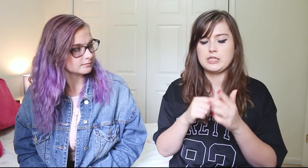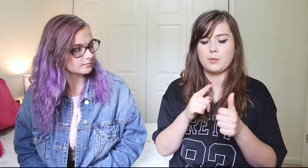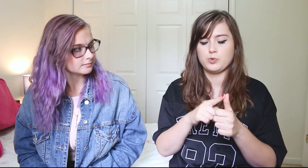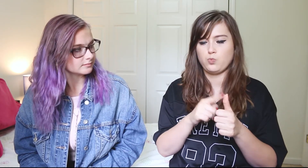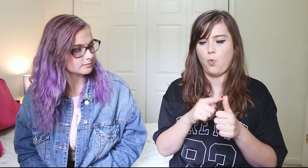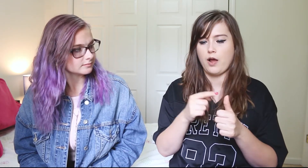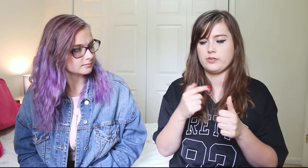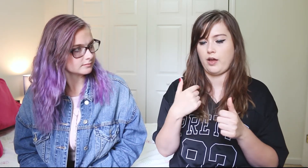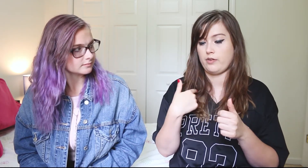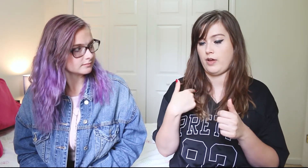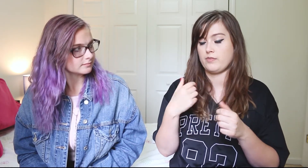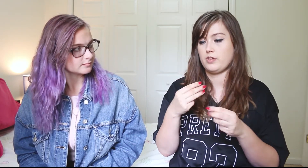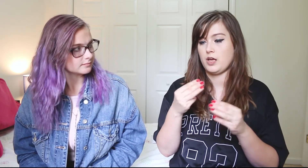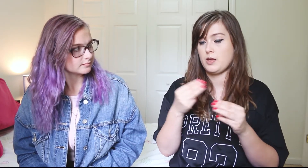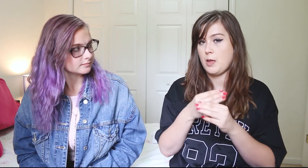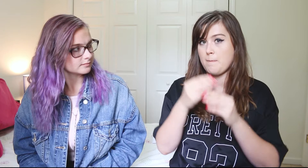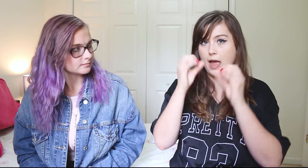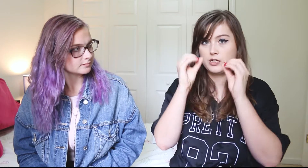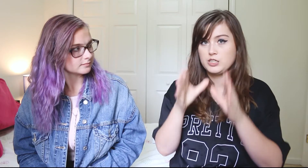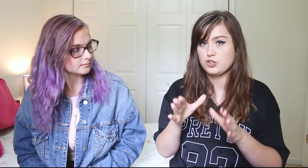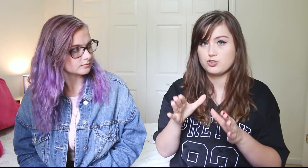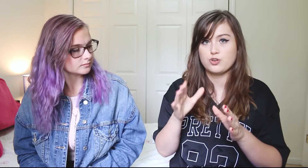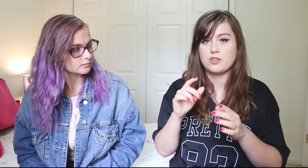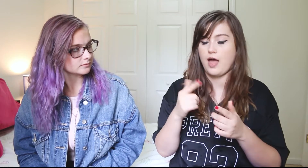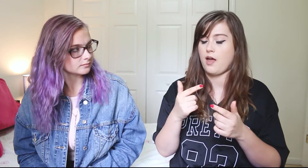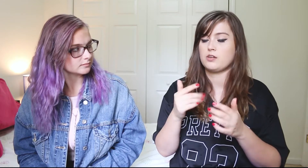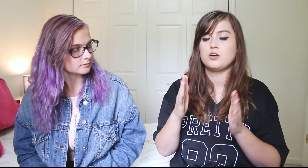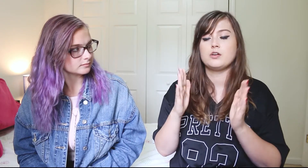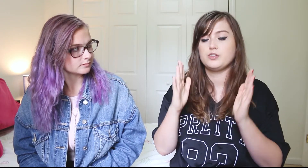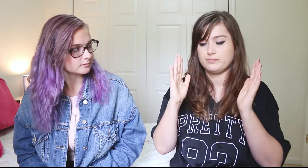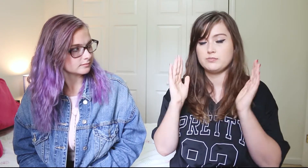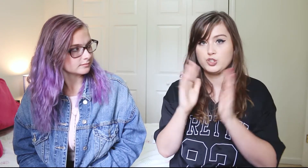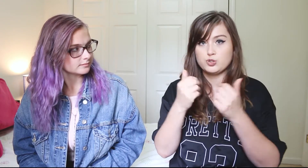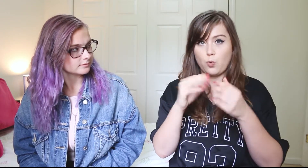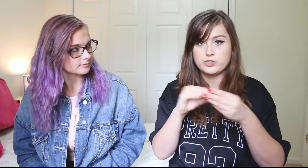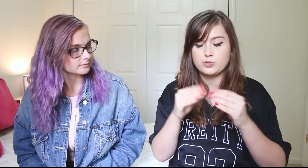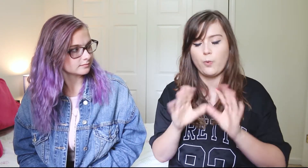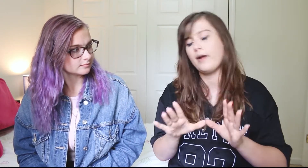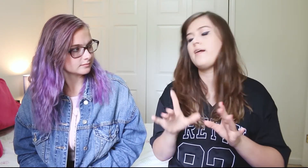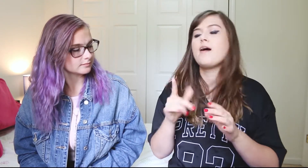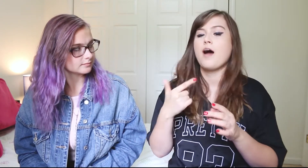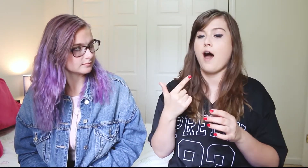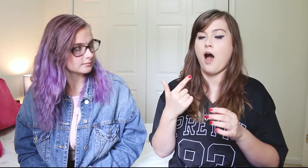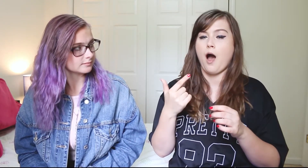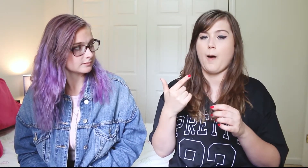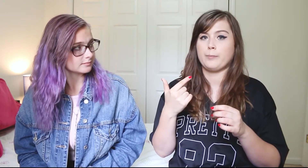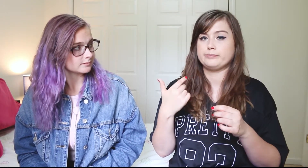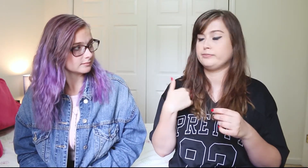I had one math teacher, short story,